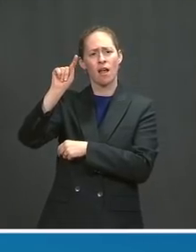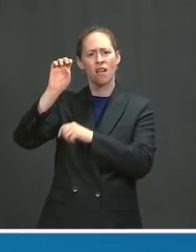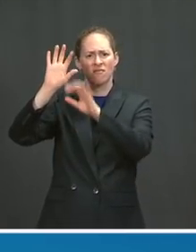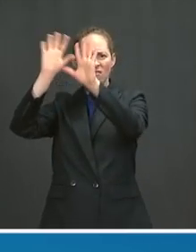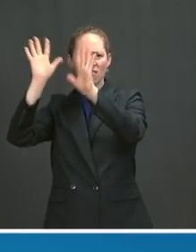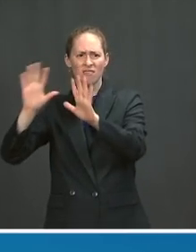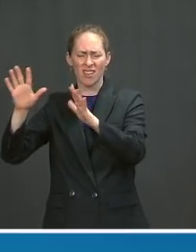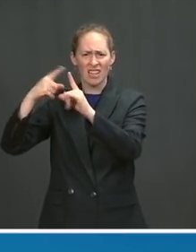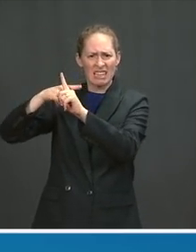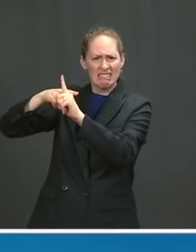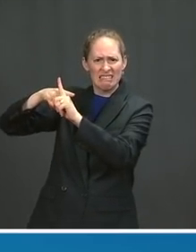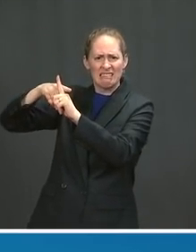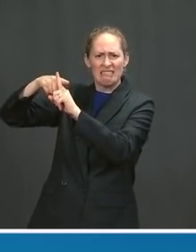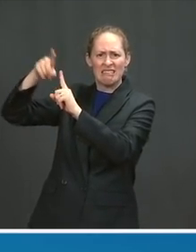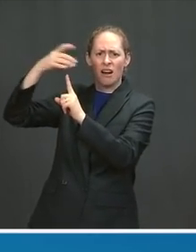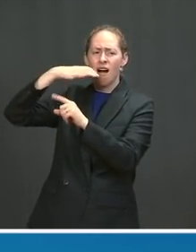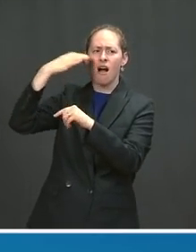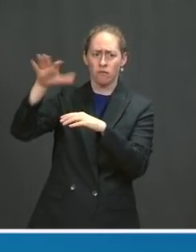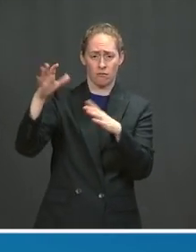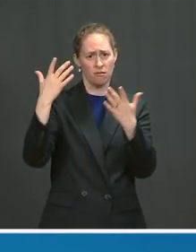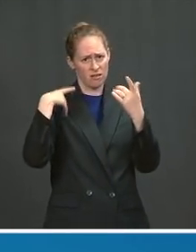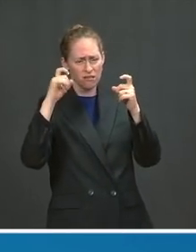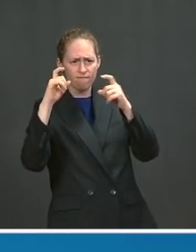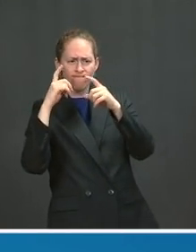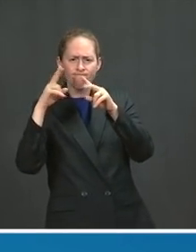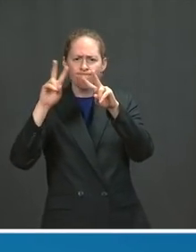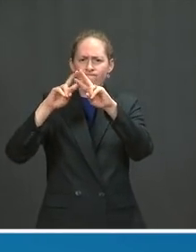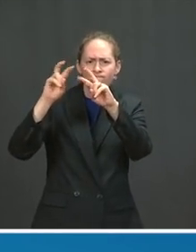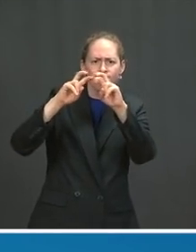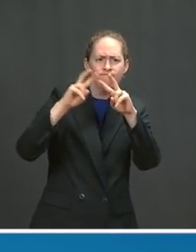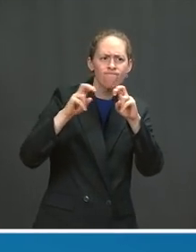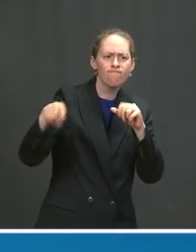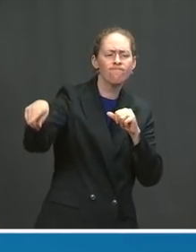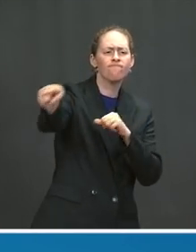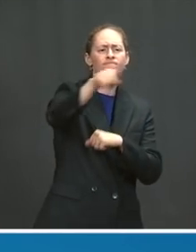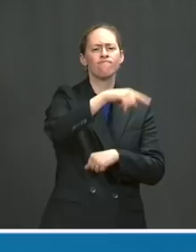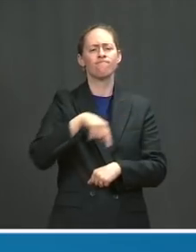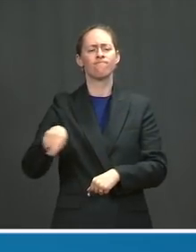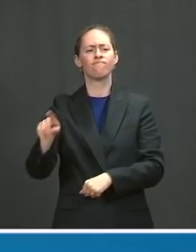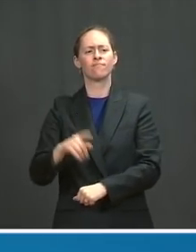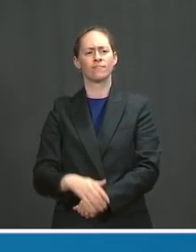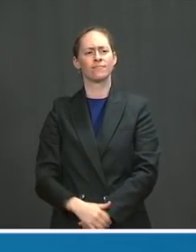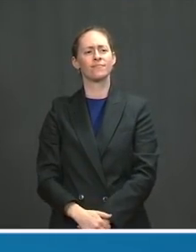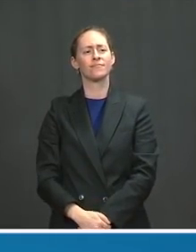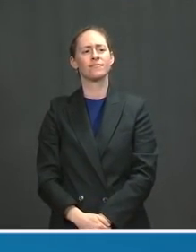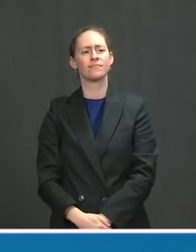And I look at you and I know you are among the experts